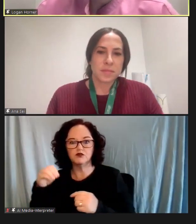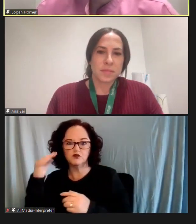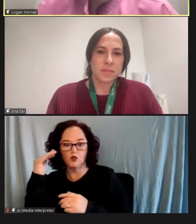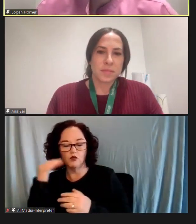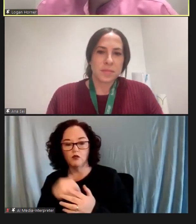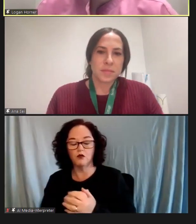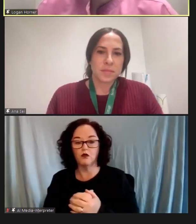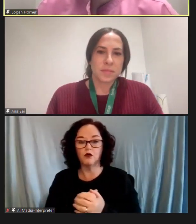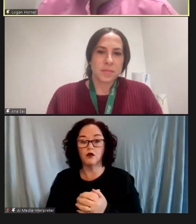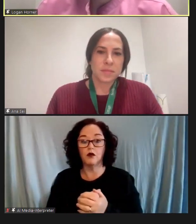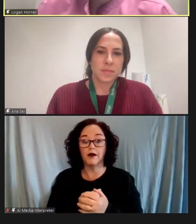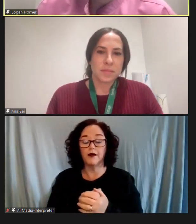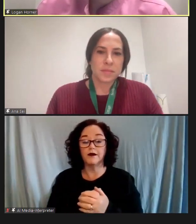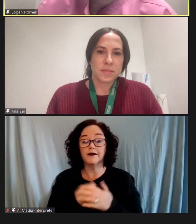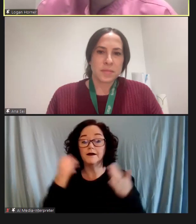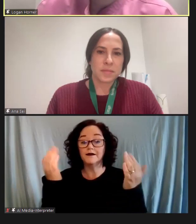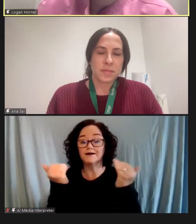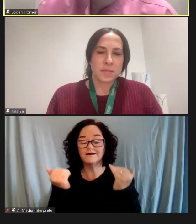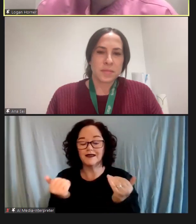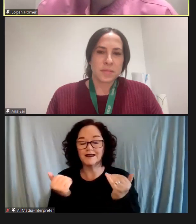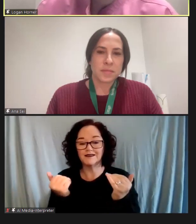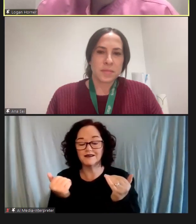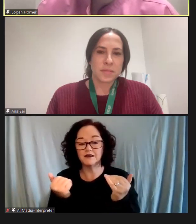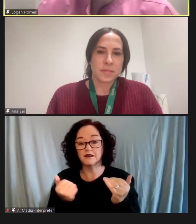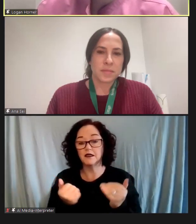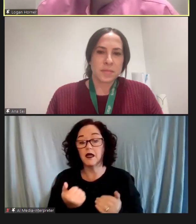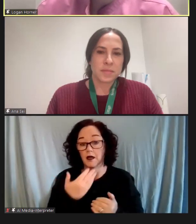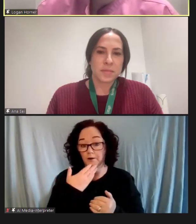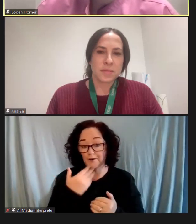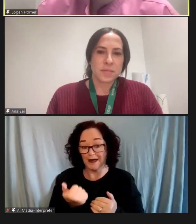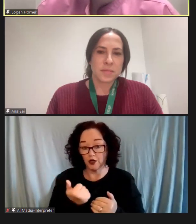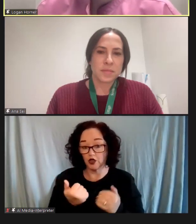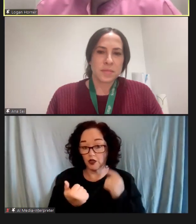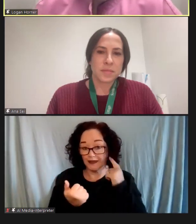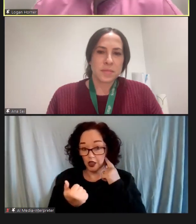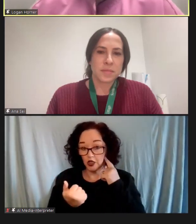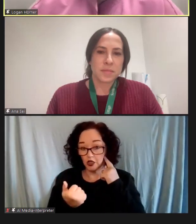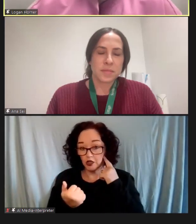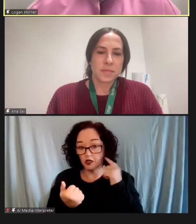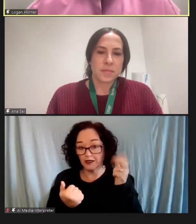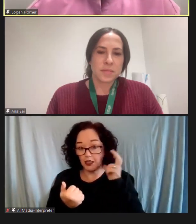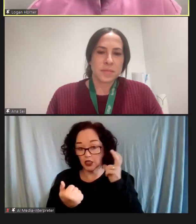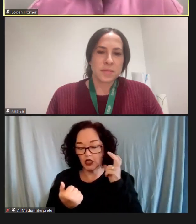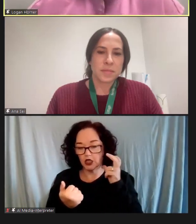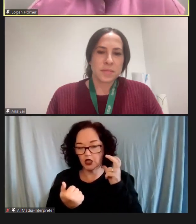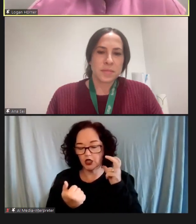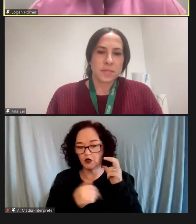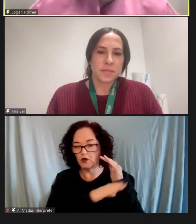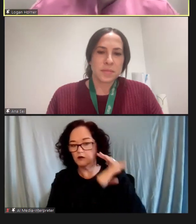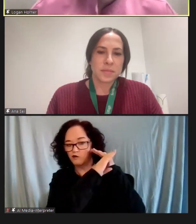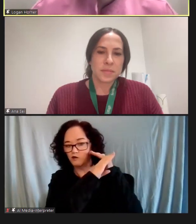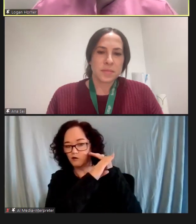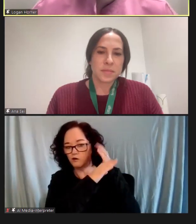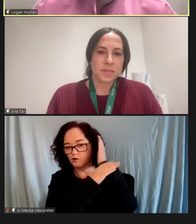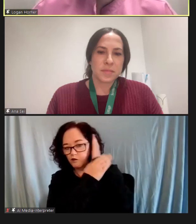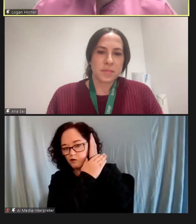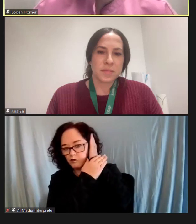compromise the better hearing ear so